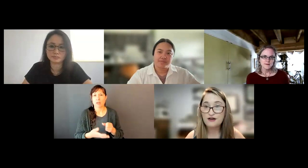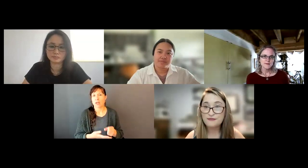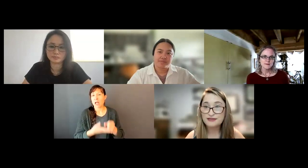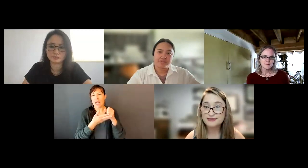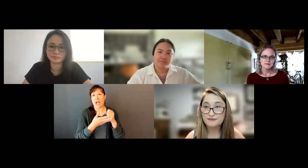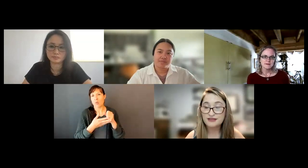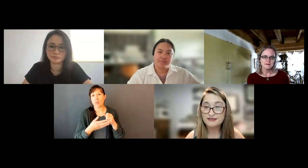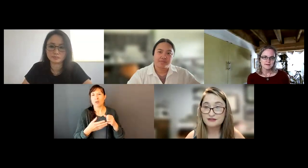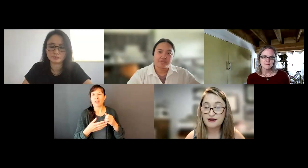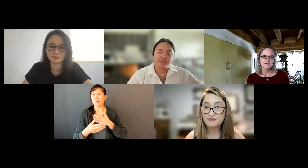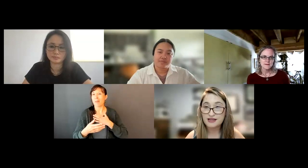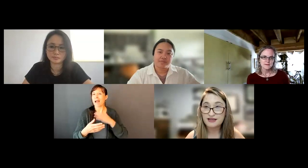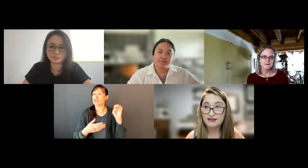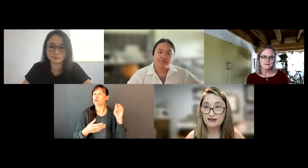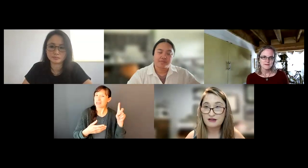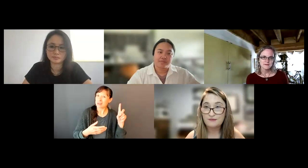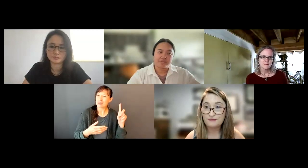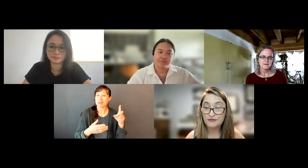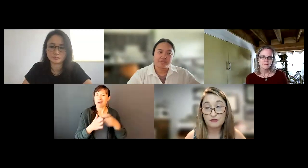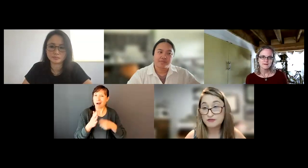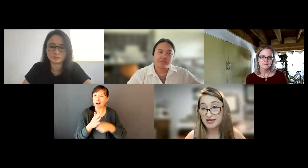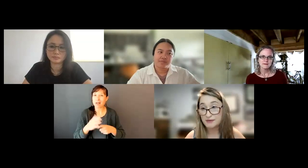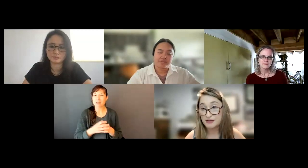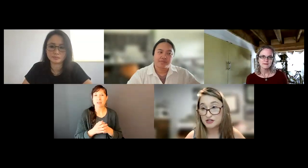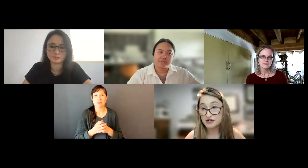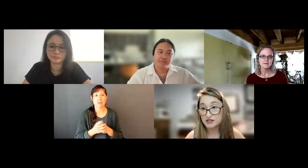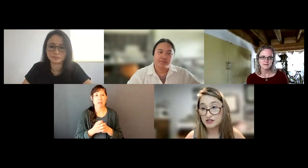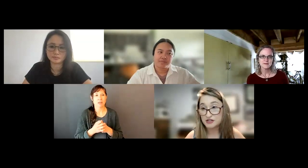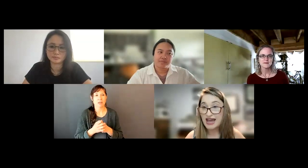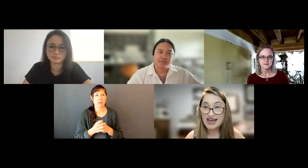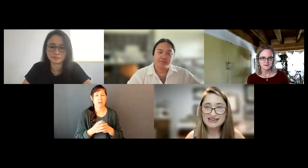and some needs surrounding, you know, obtaining my degree.